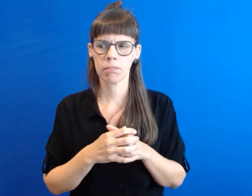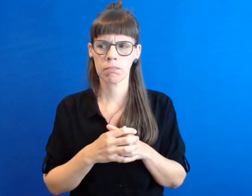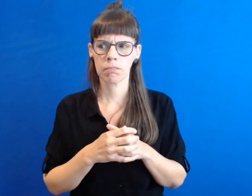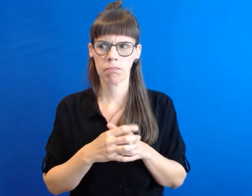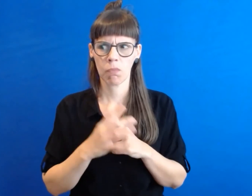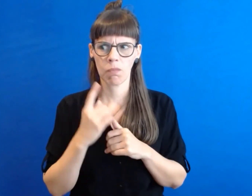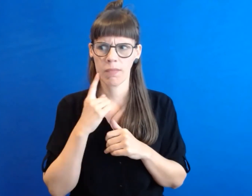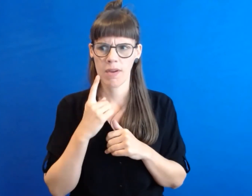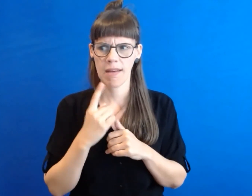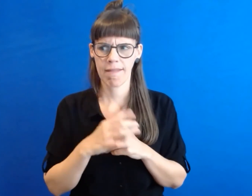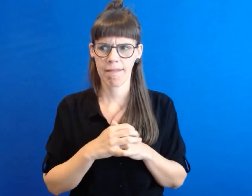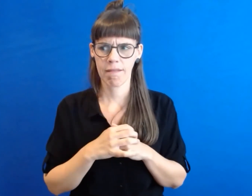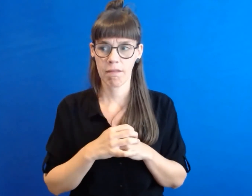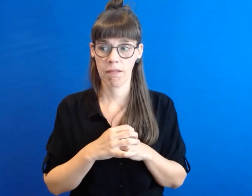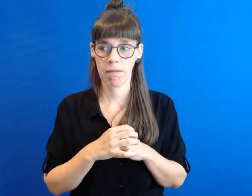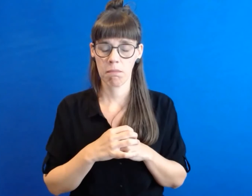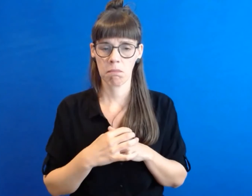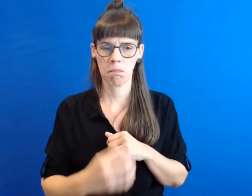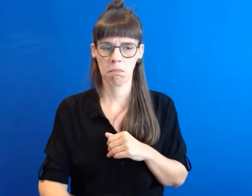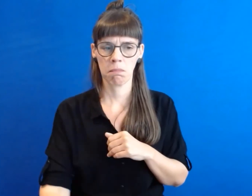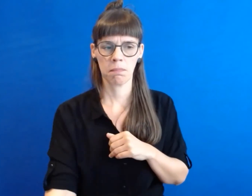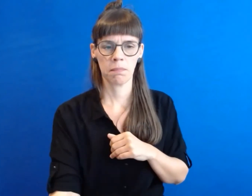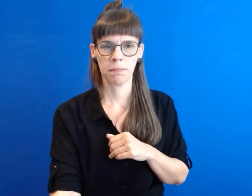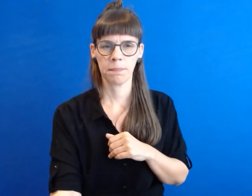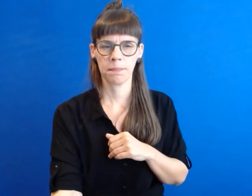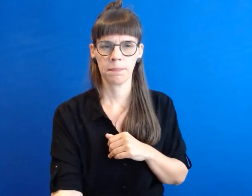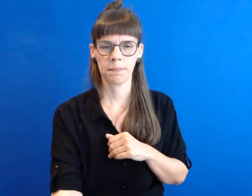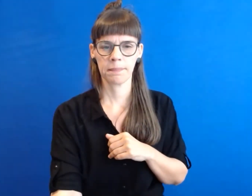and give them for responses in recovery plans